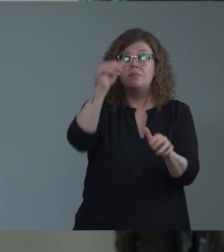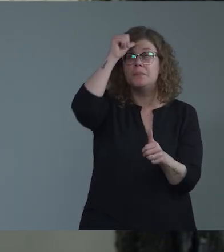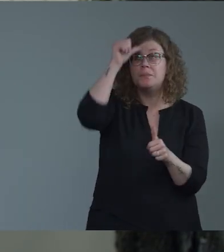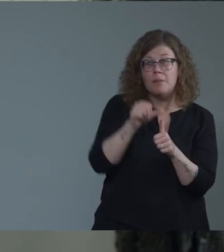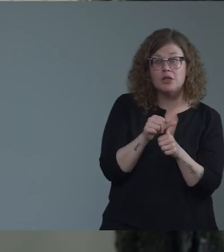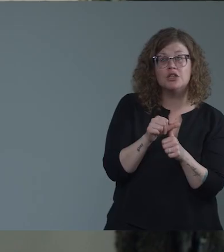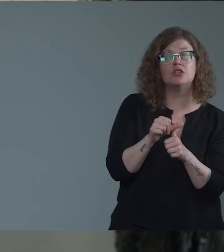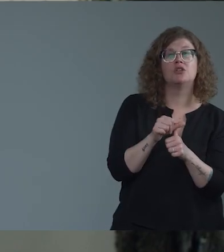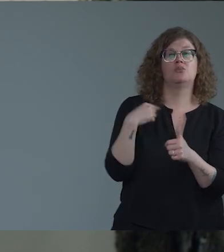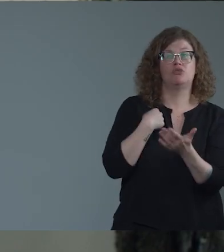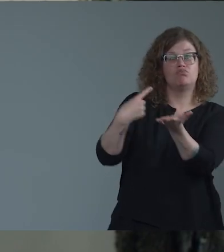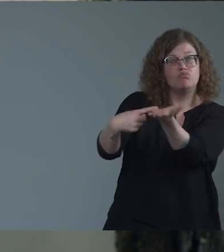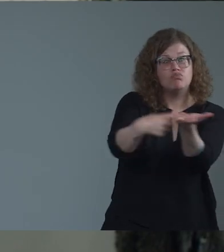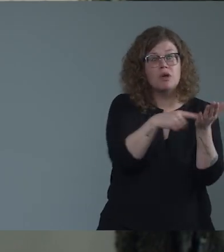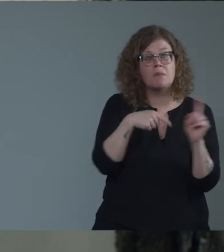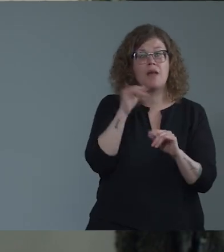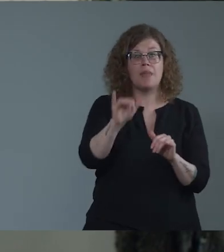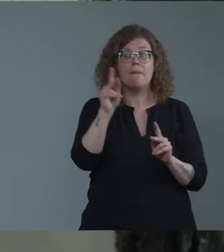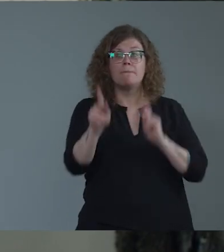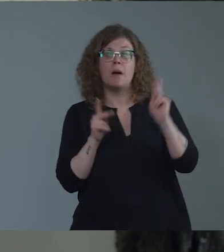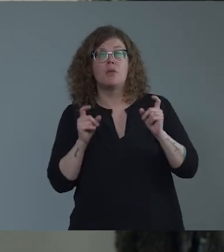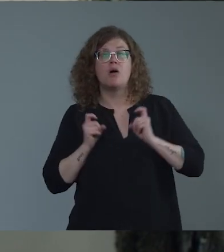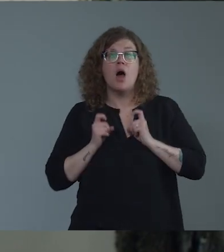So there are a lot of different parts of the economy